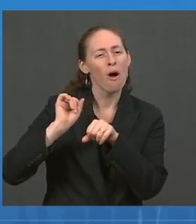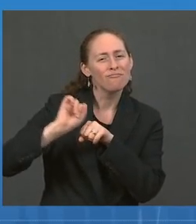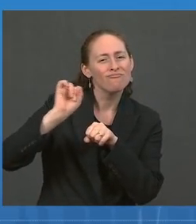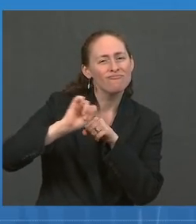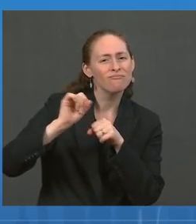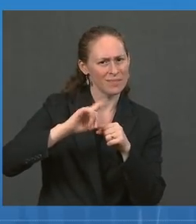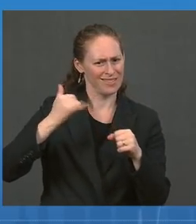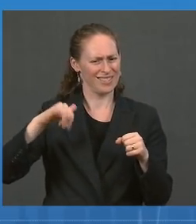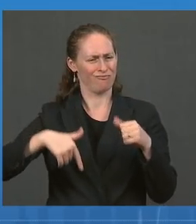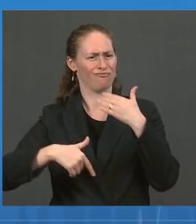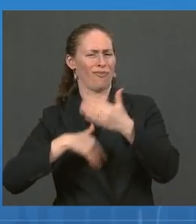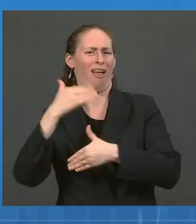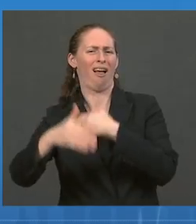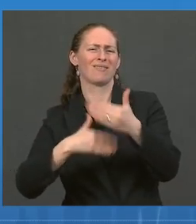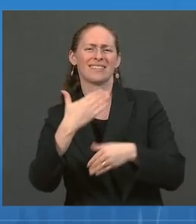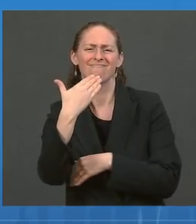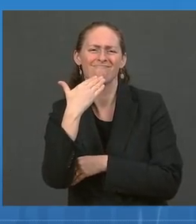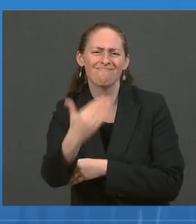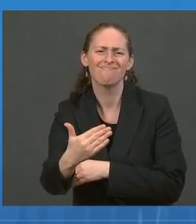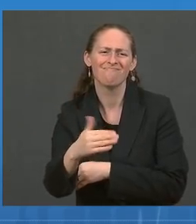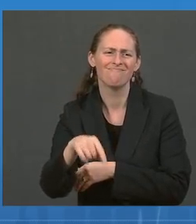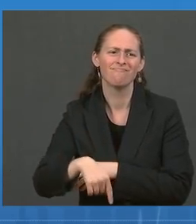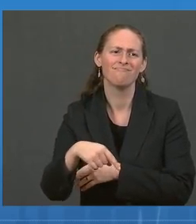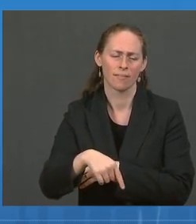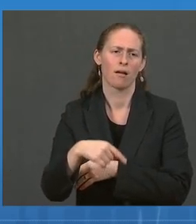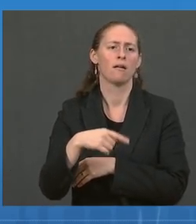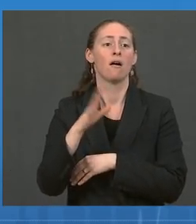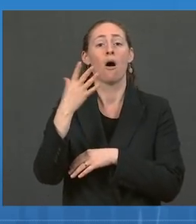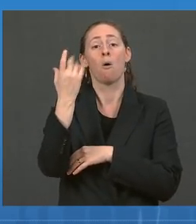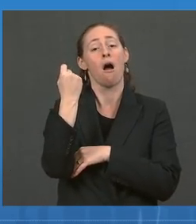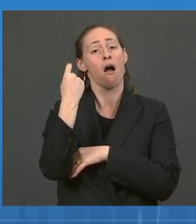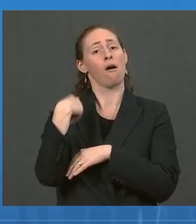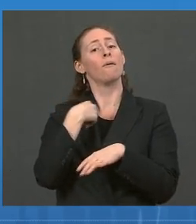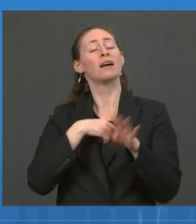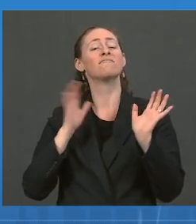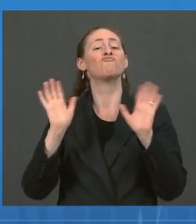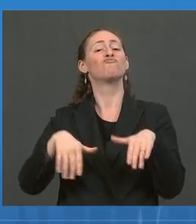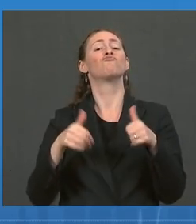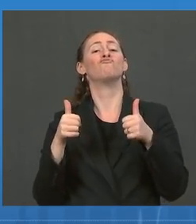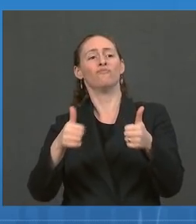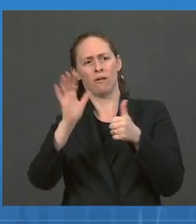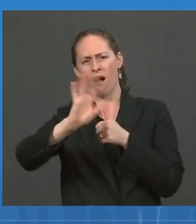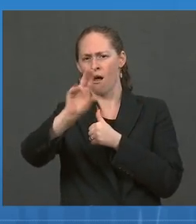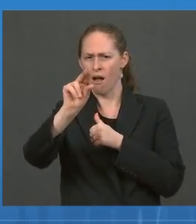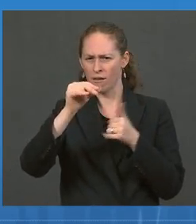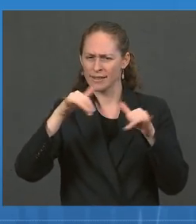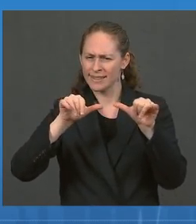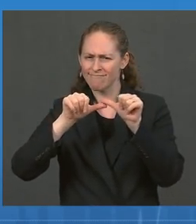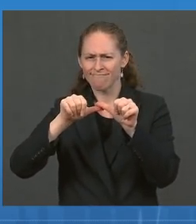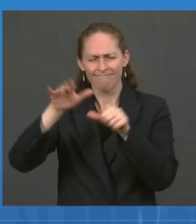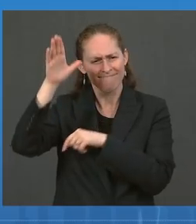We cannot and will not let up. In the weeks and months ahead, we'll continue to ensure equity and fairness